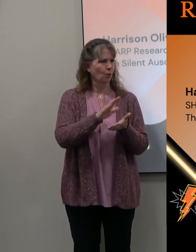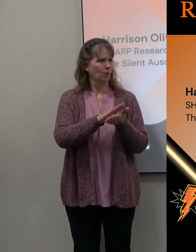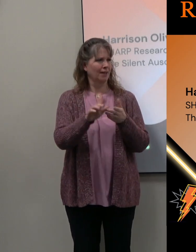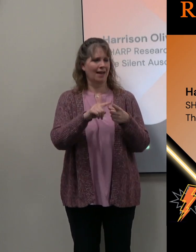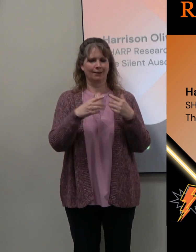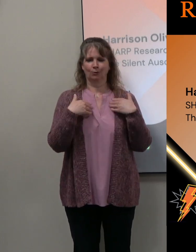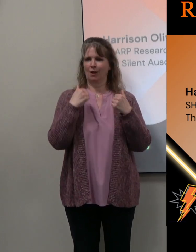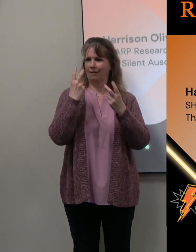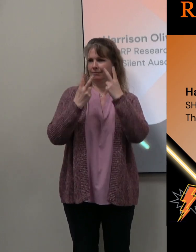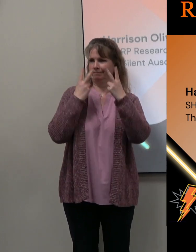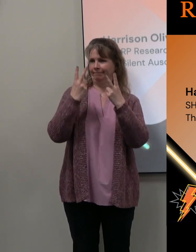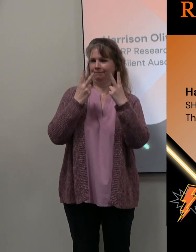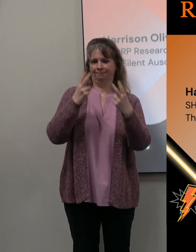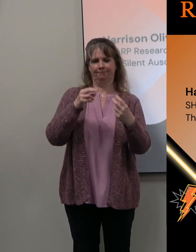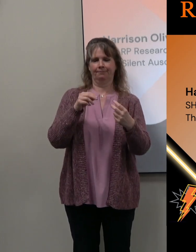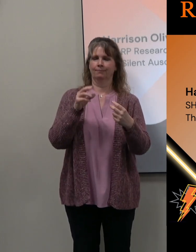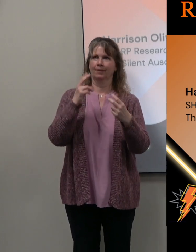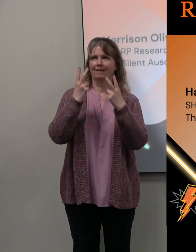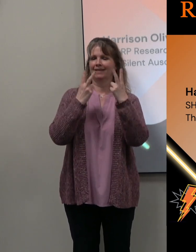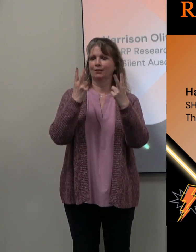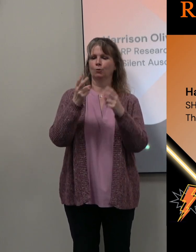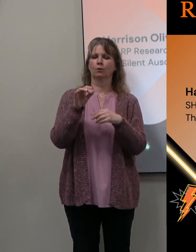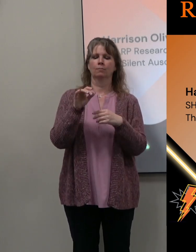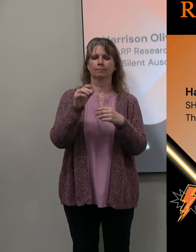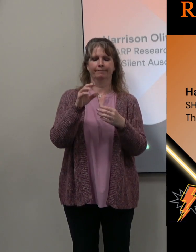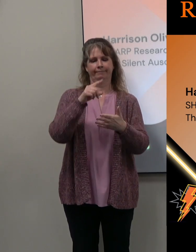It's very hard to focus and hear on the different noises.